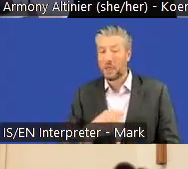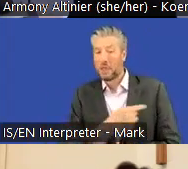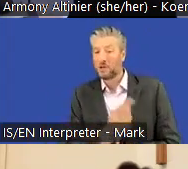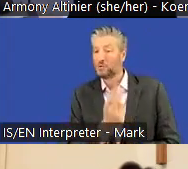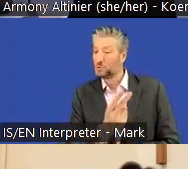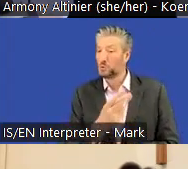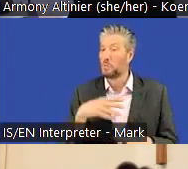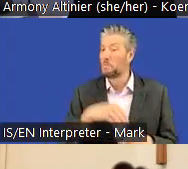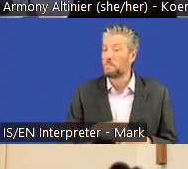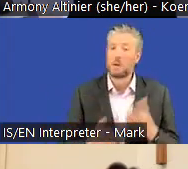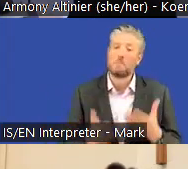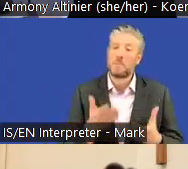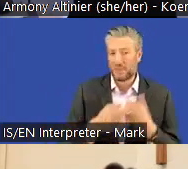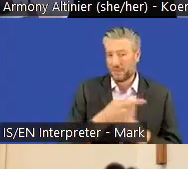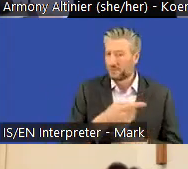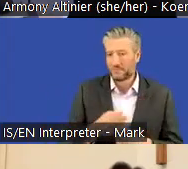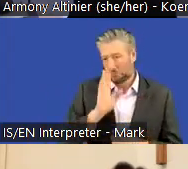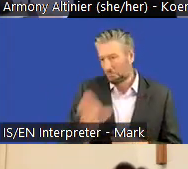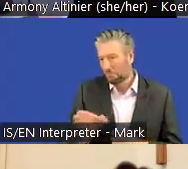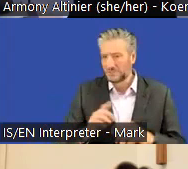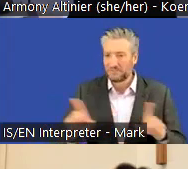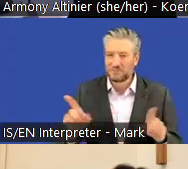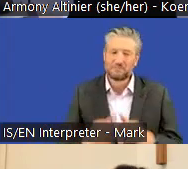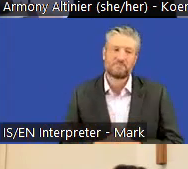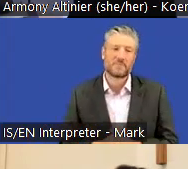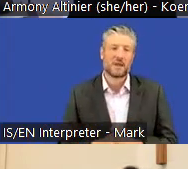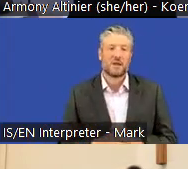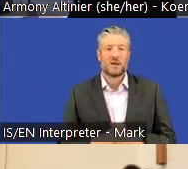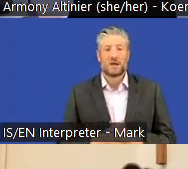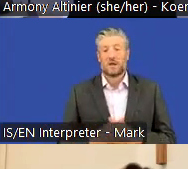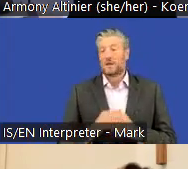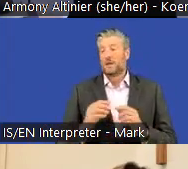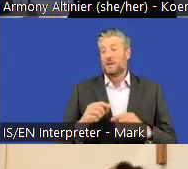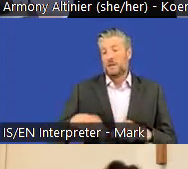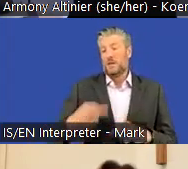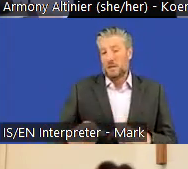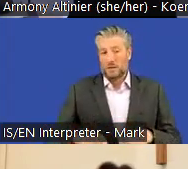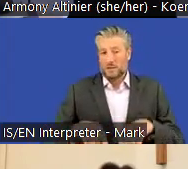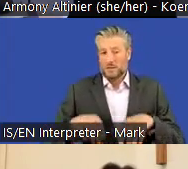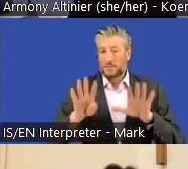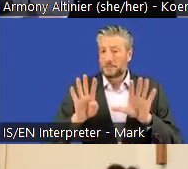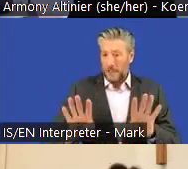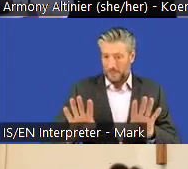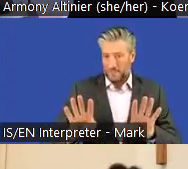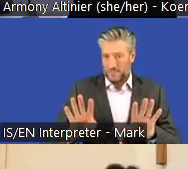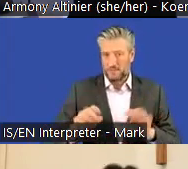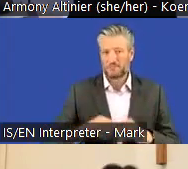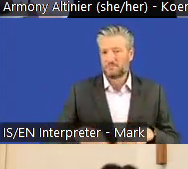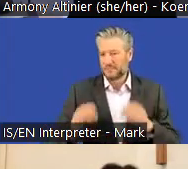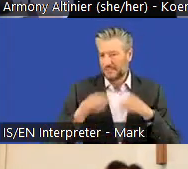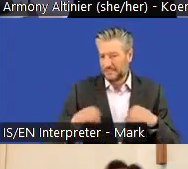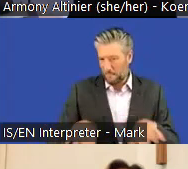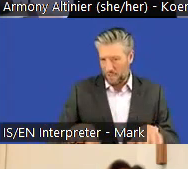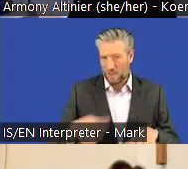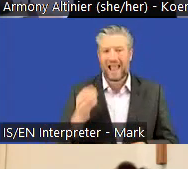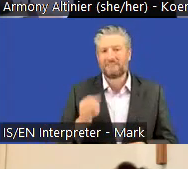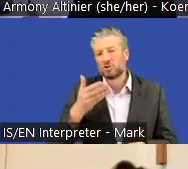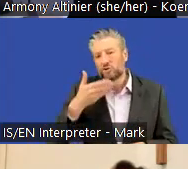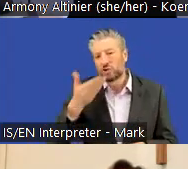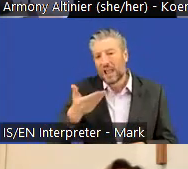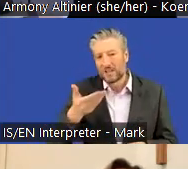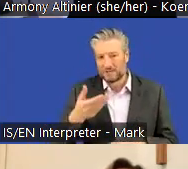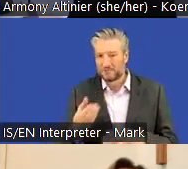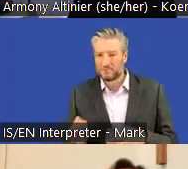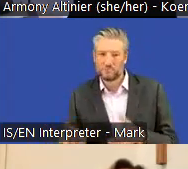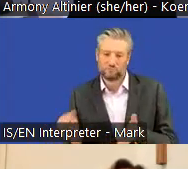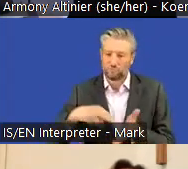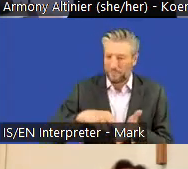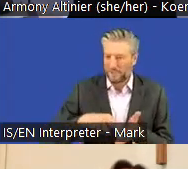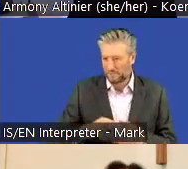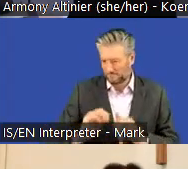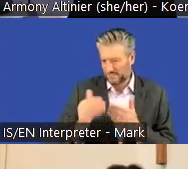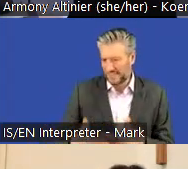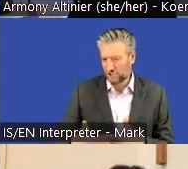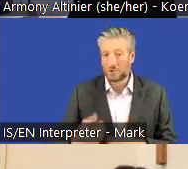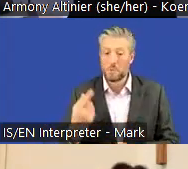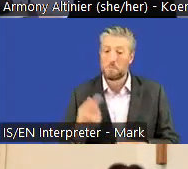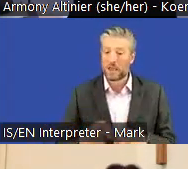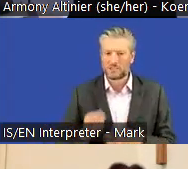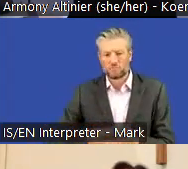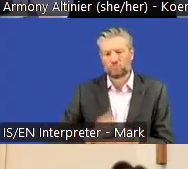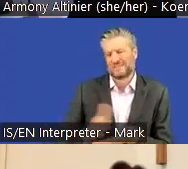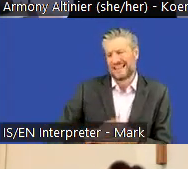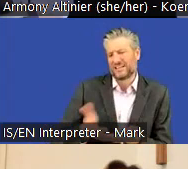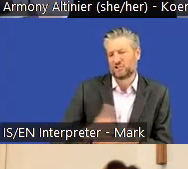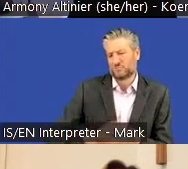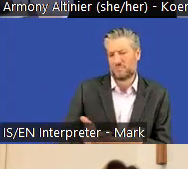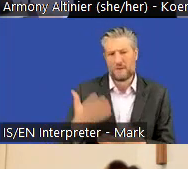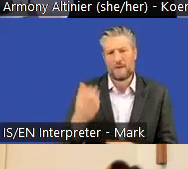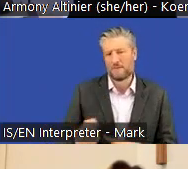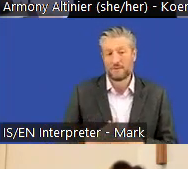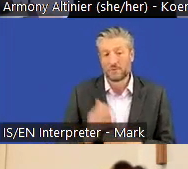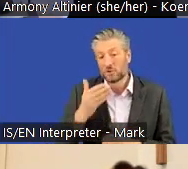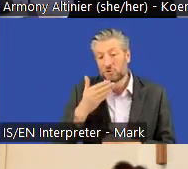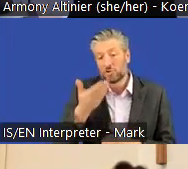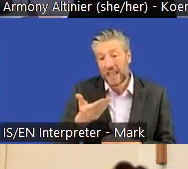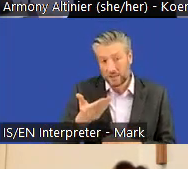On the 9th of December, we're having a session in Czech event, which I do not speak.